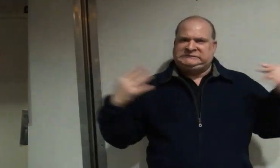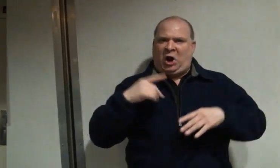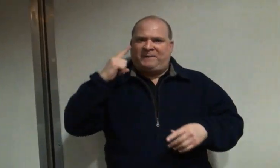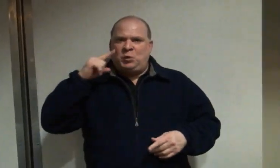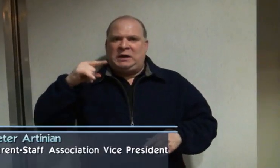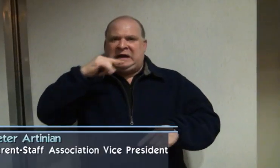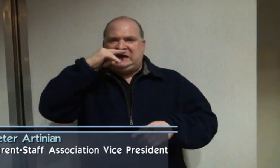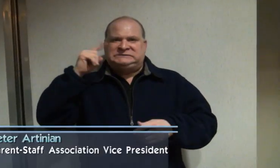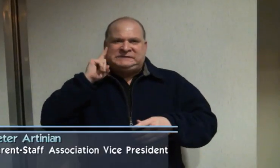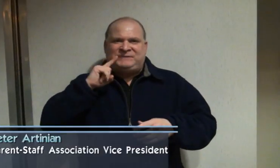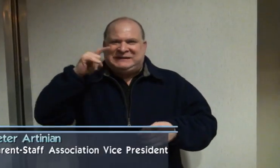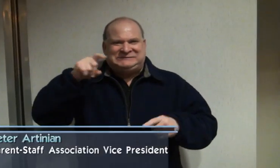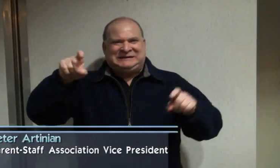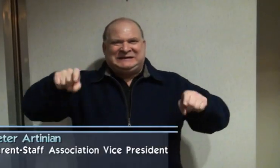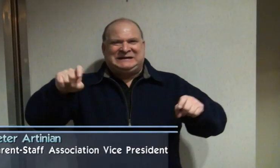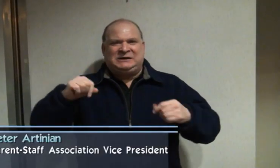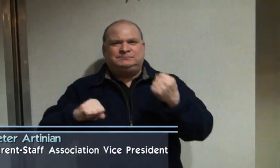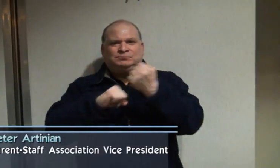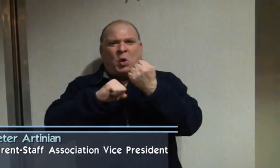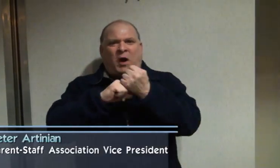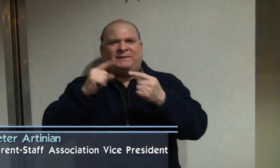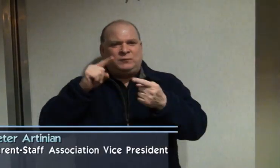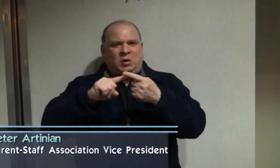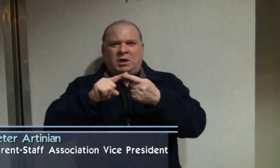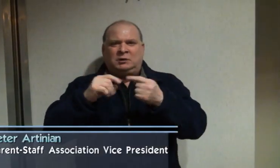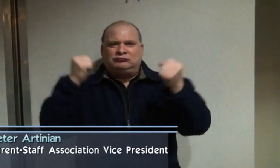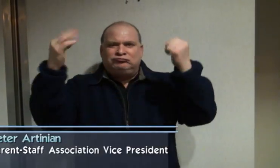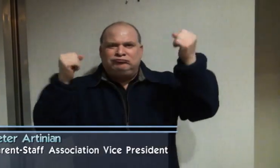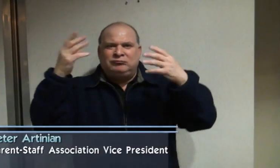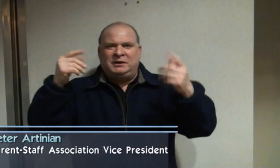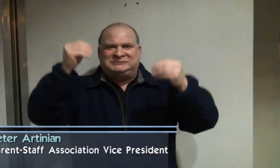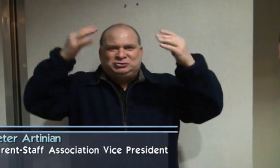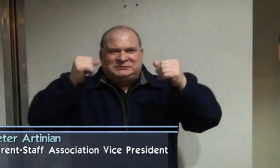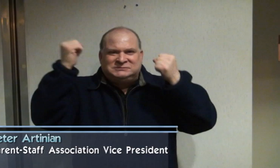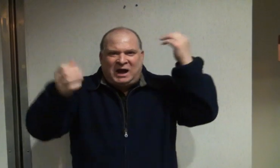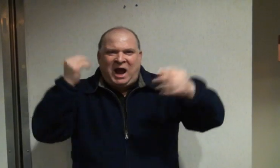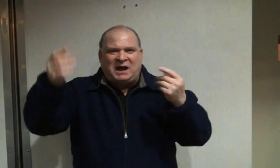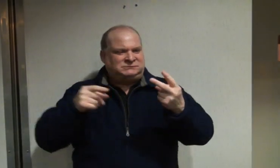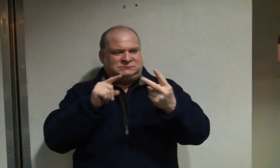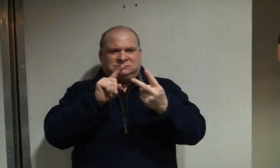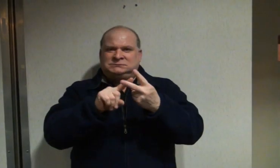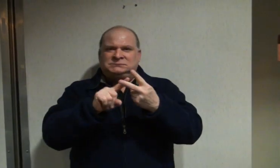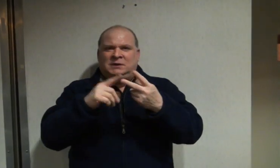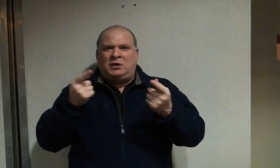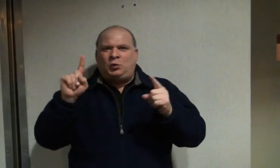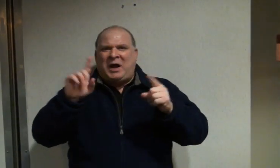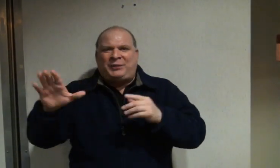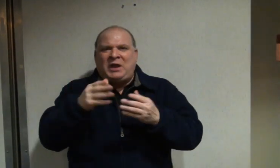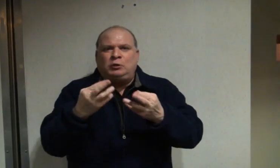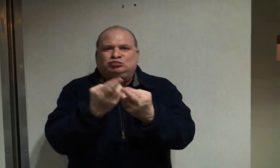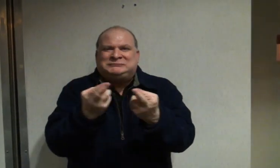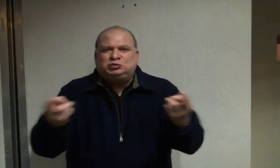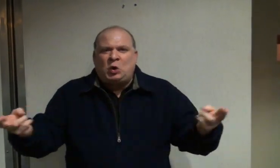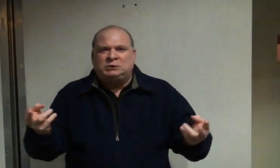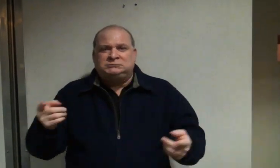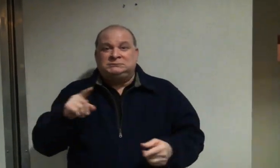[Peter Artinian] This is scary for the children need 4201 schools because there are sign language support staff.